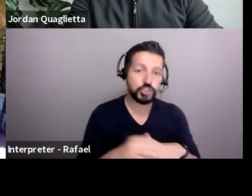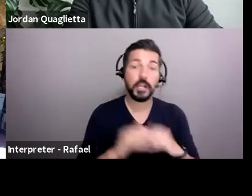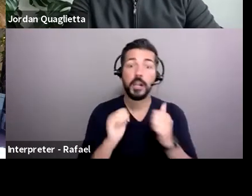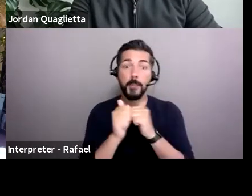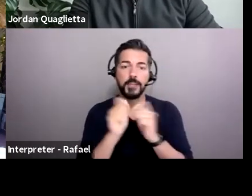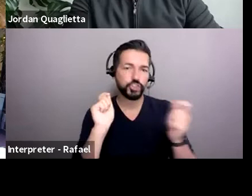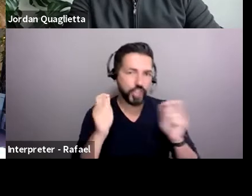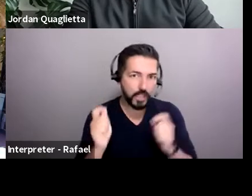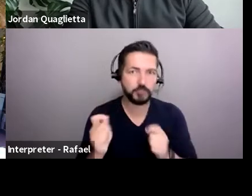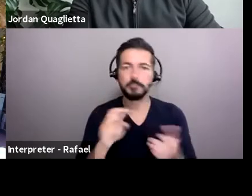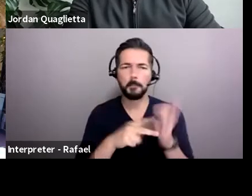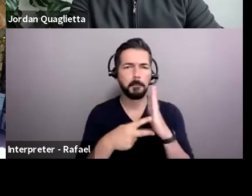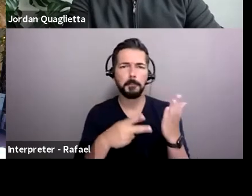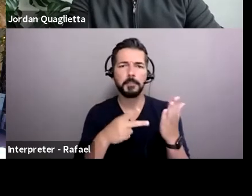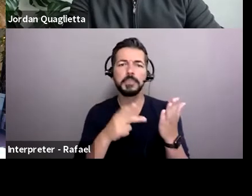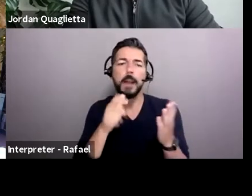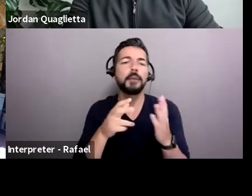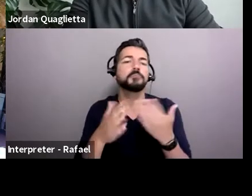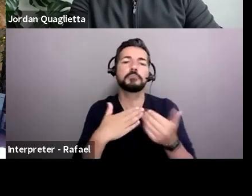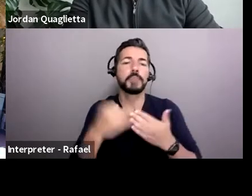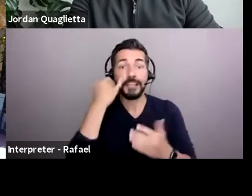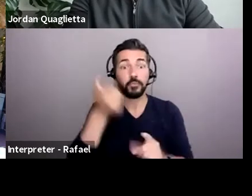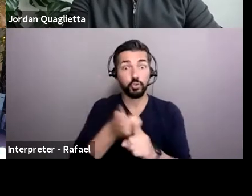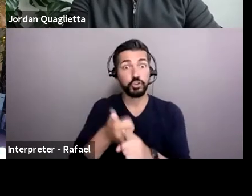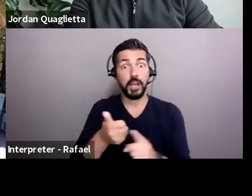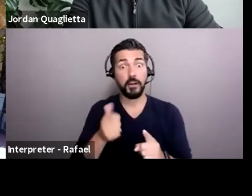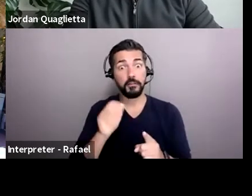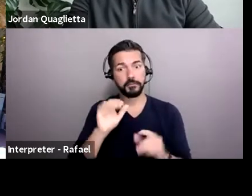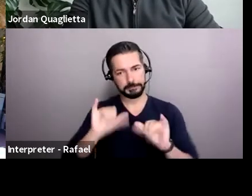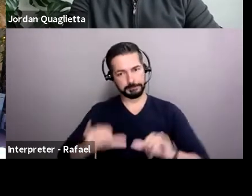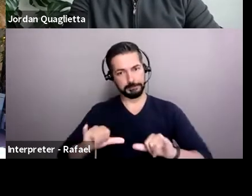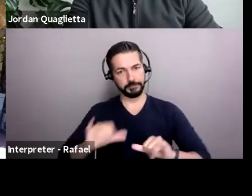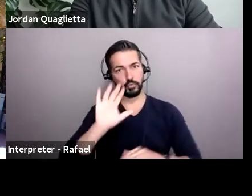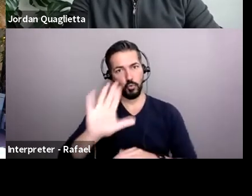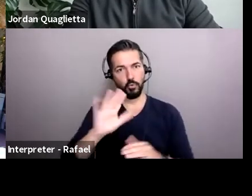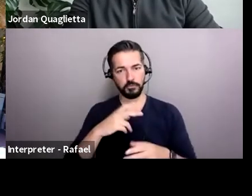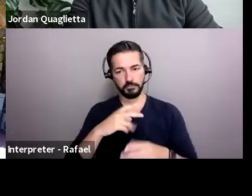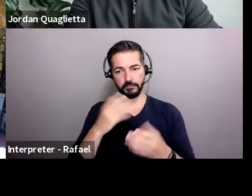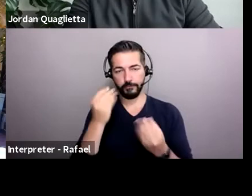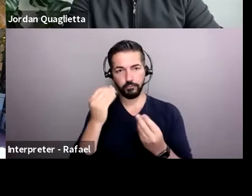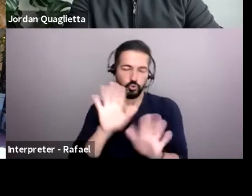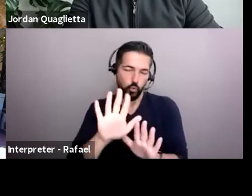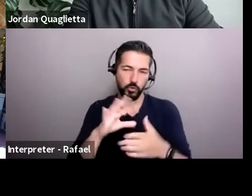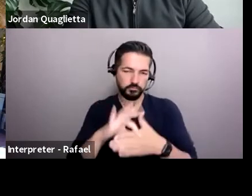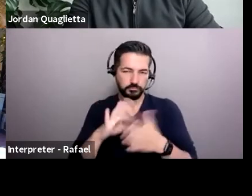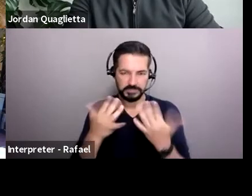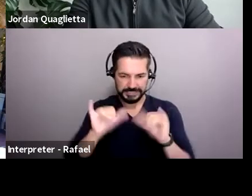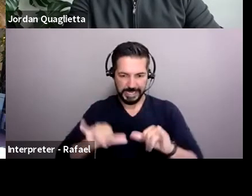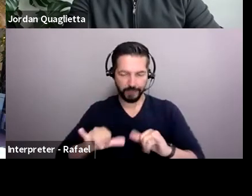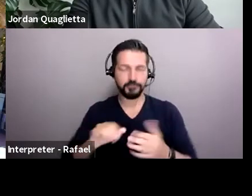a whole lot yourself and you usually need to stay up to date with that. I'm really more interested in the kind of I keep thinking